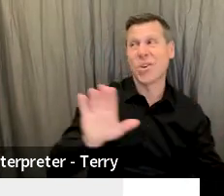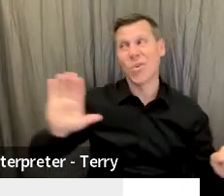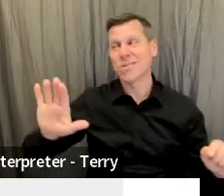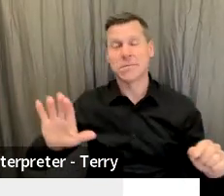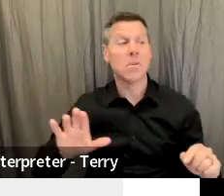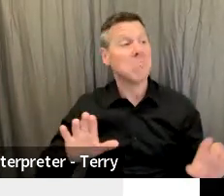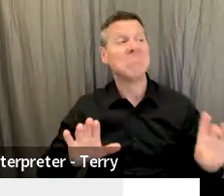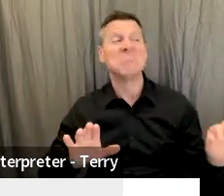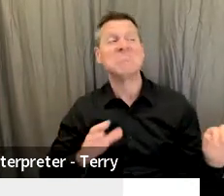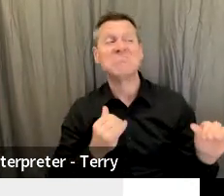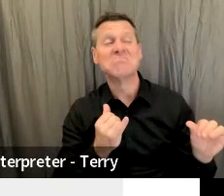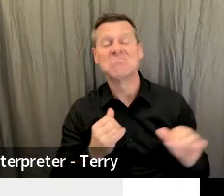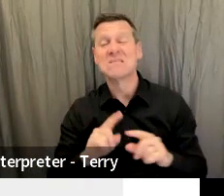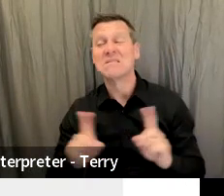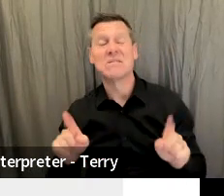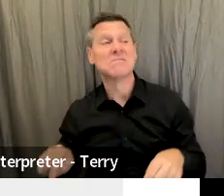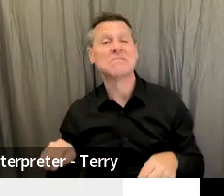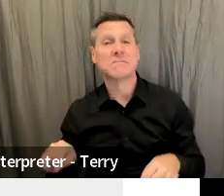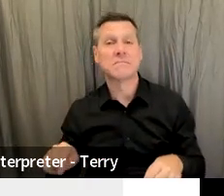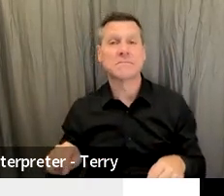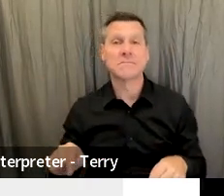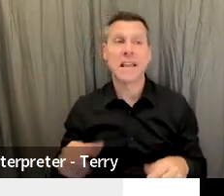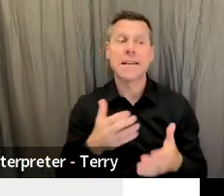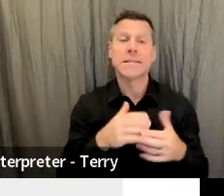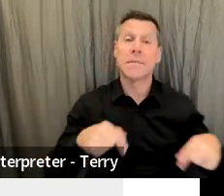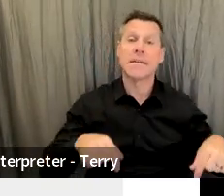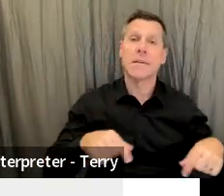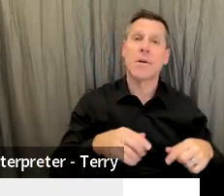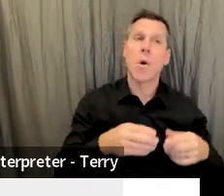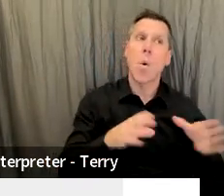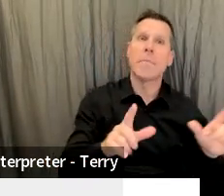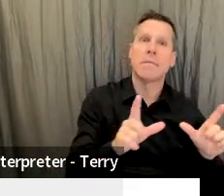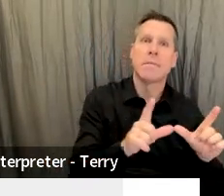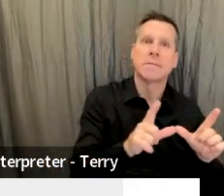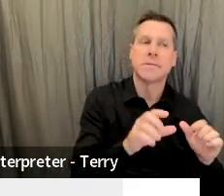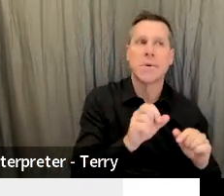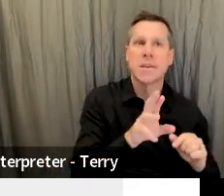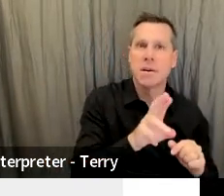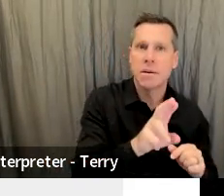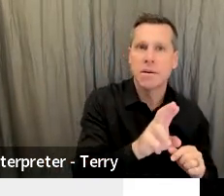we use a lot of openly licensed materials, a lot of we are a lot of free materials.